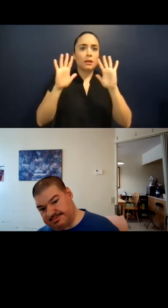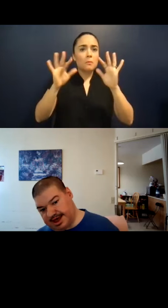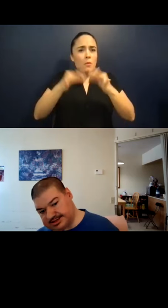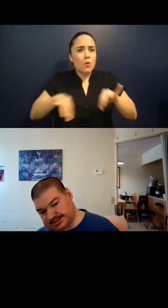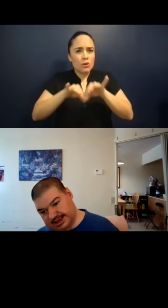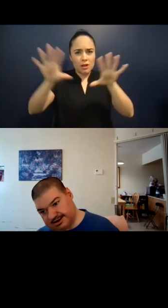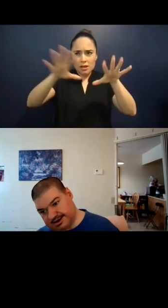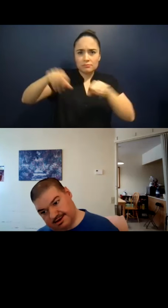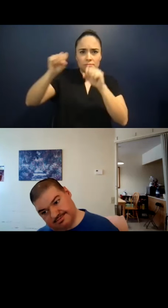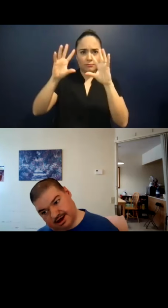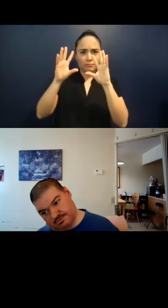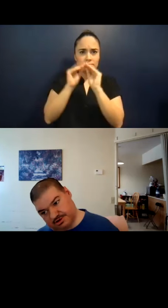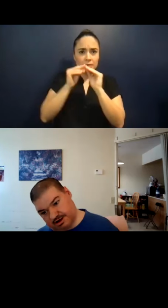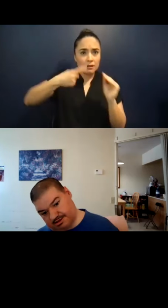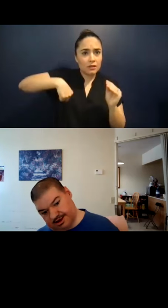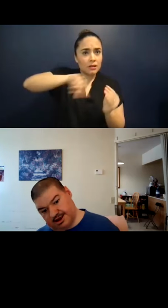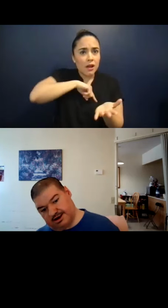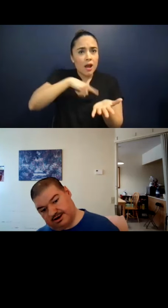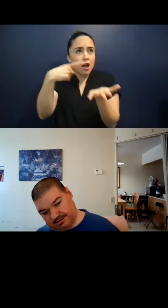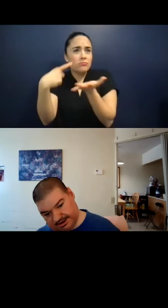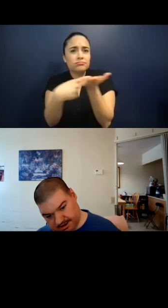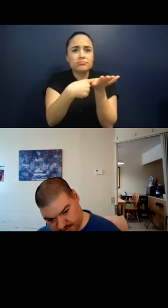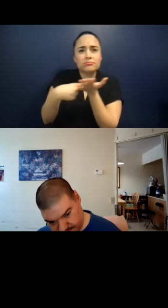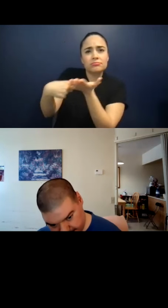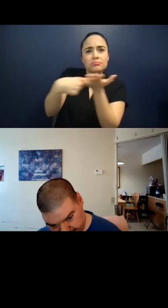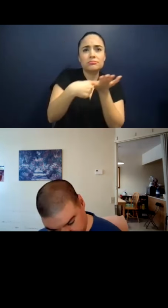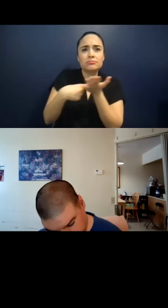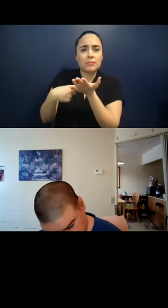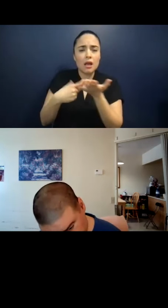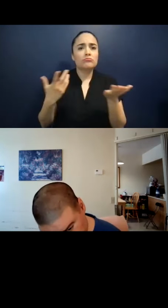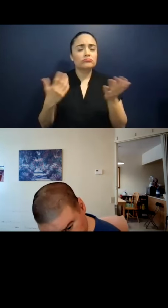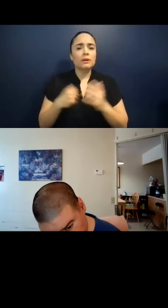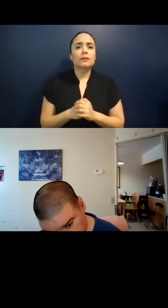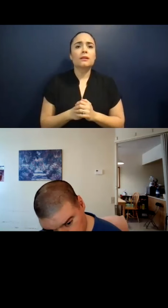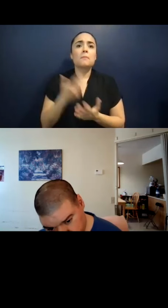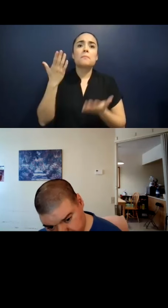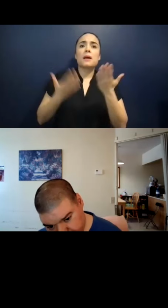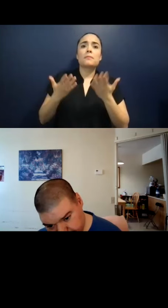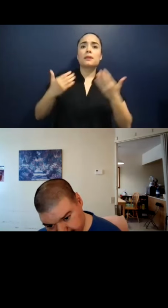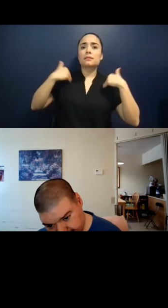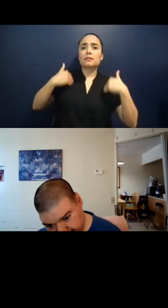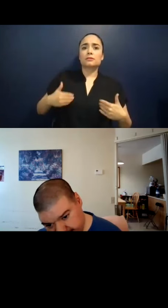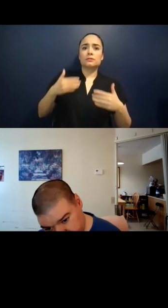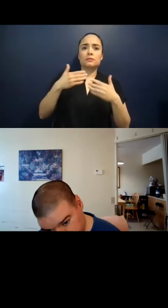and devise a more equable vaccine strategy .